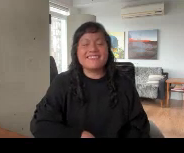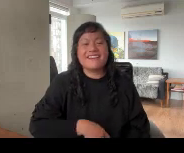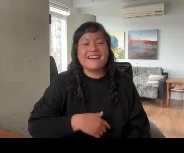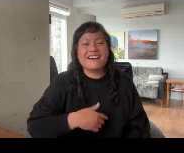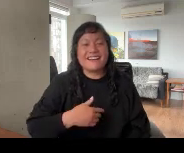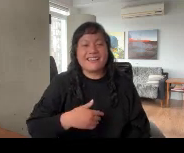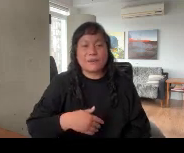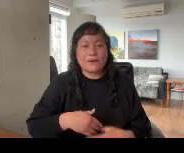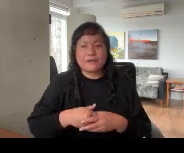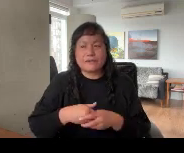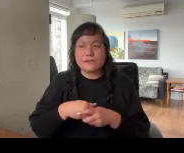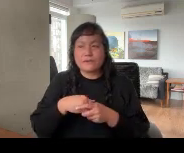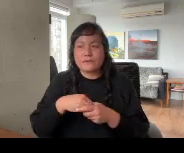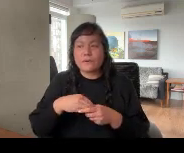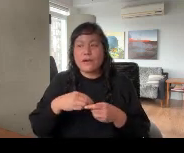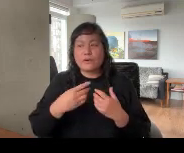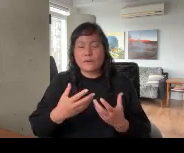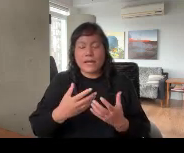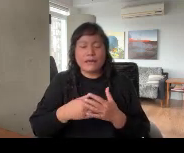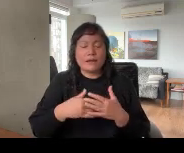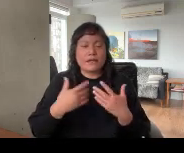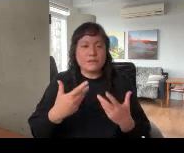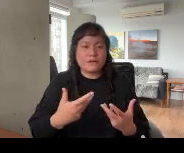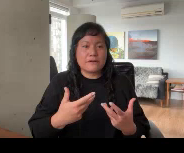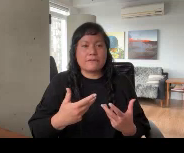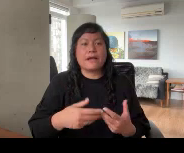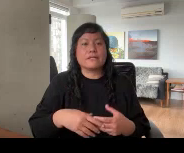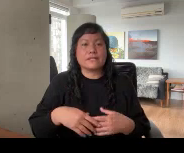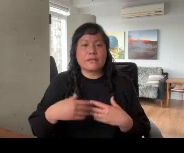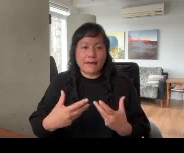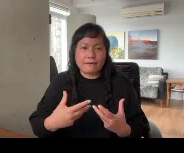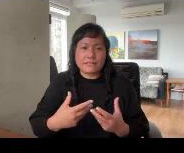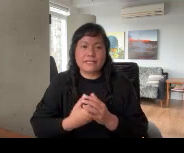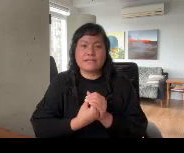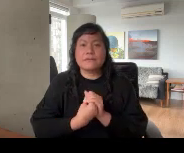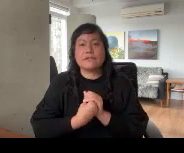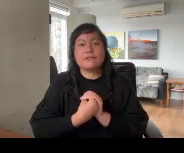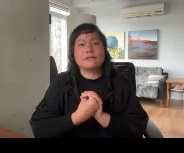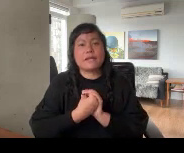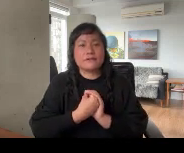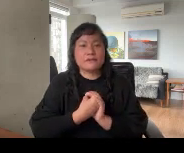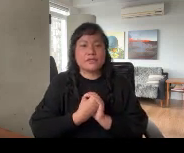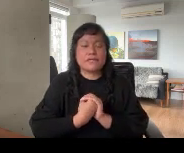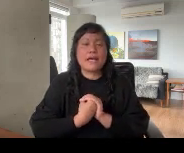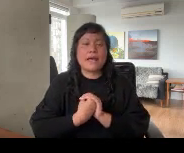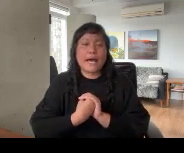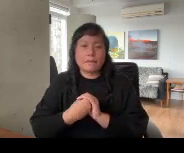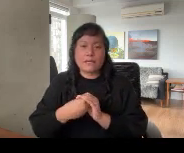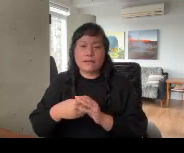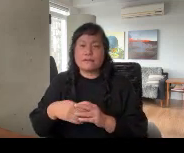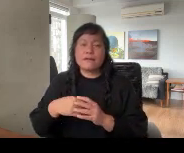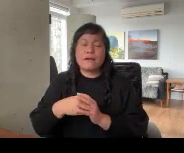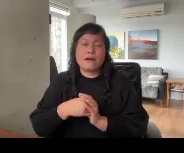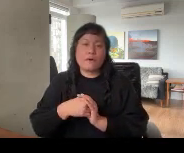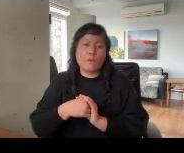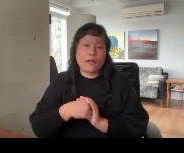on in order to create a community of practice around accessibility and inclusion at McGill.